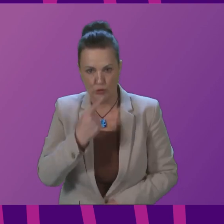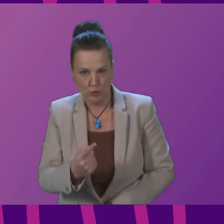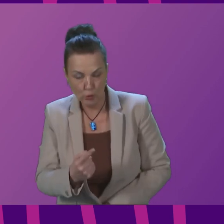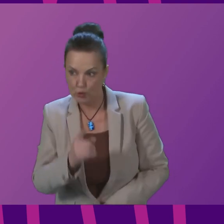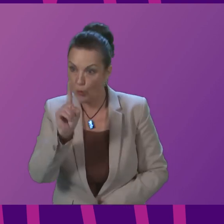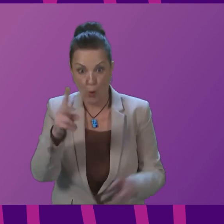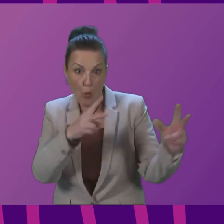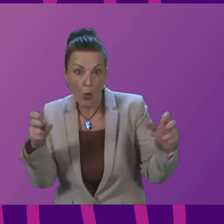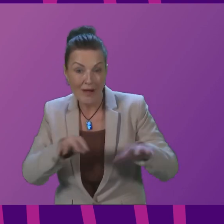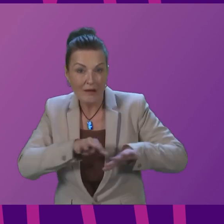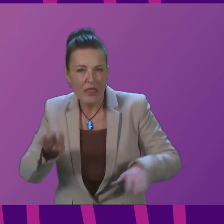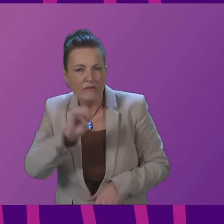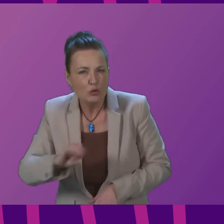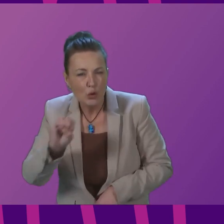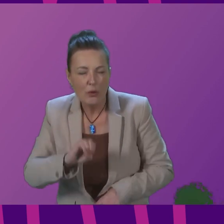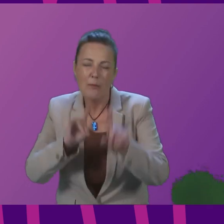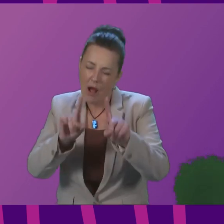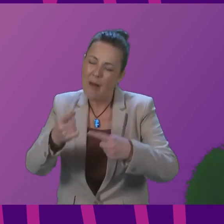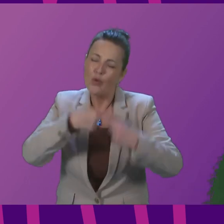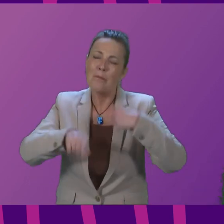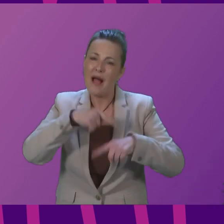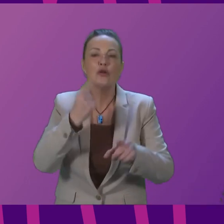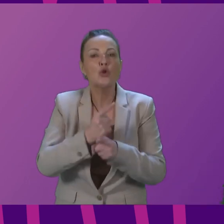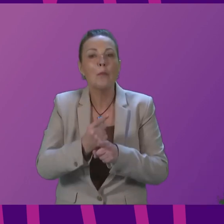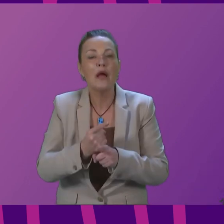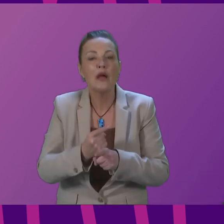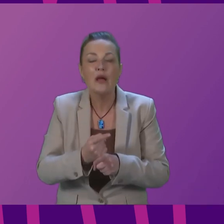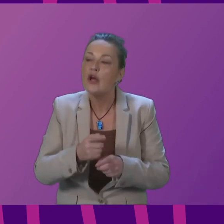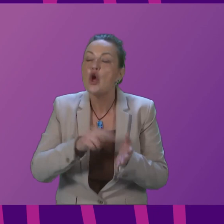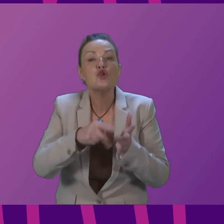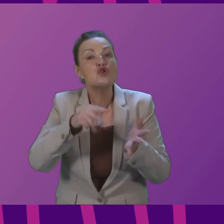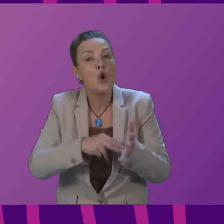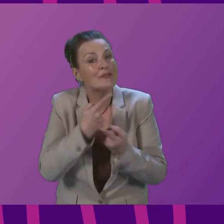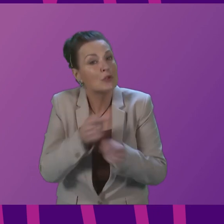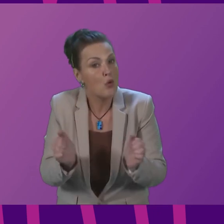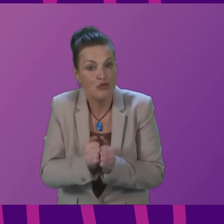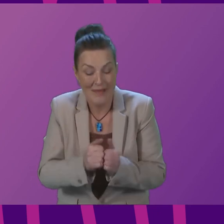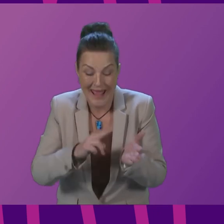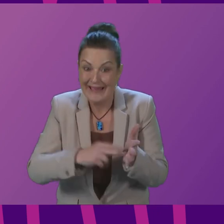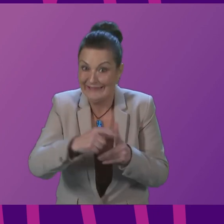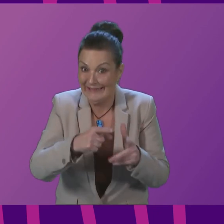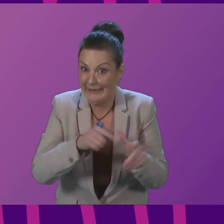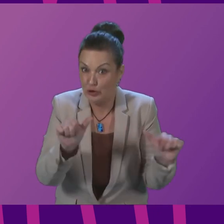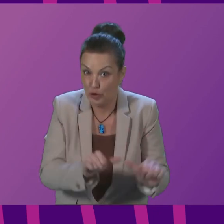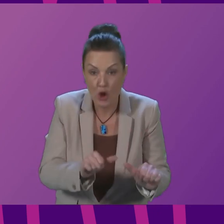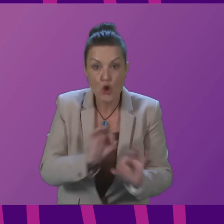Let me go back to the issue of non-disclosure agreements. I will say this very clearly: nobody in the employment of Ferguson’s shipyard will be